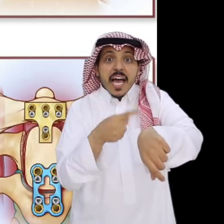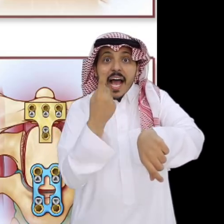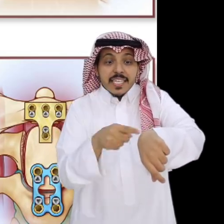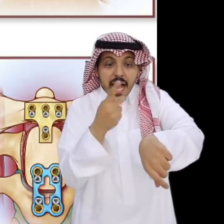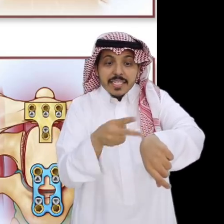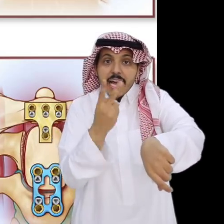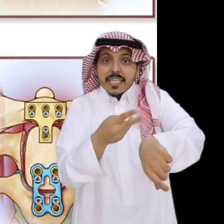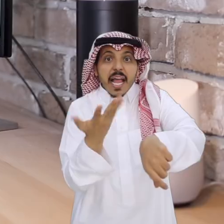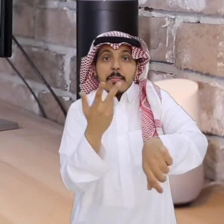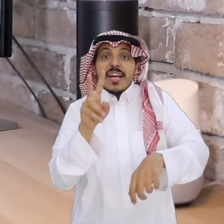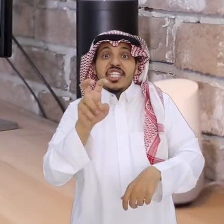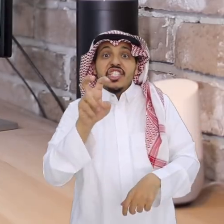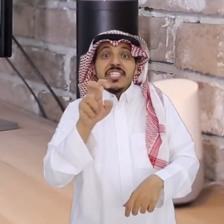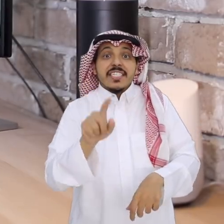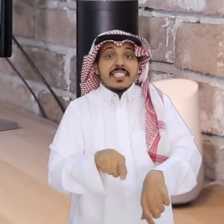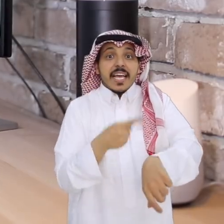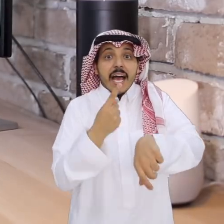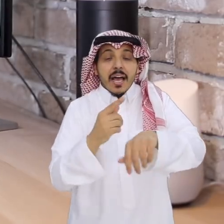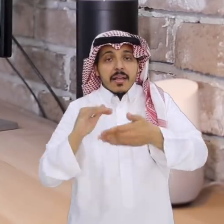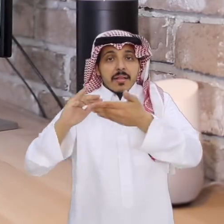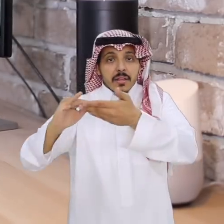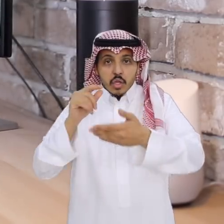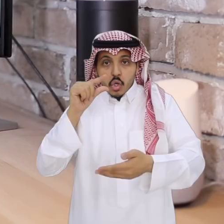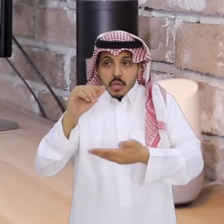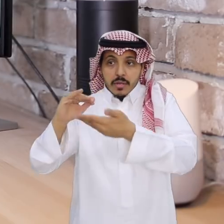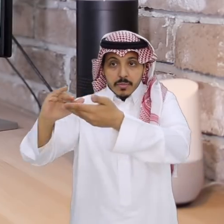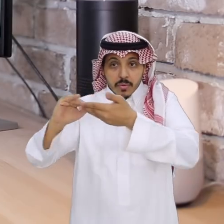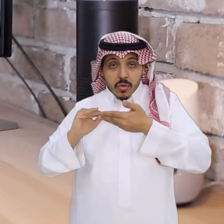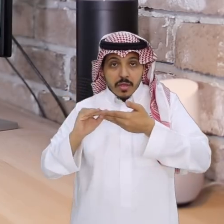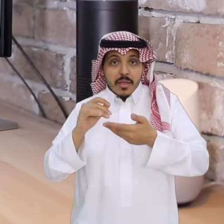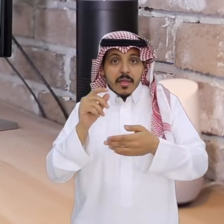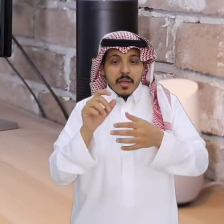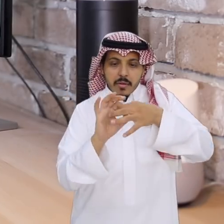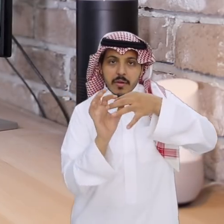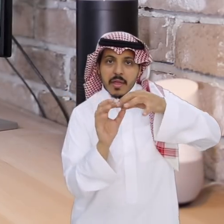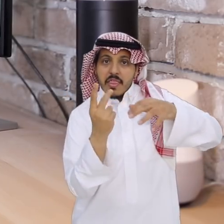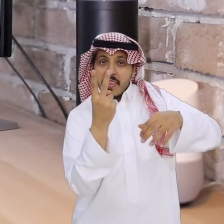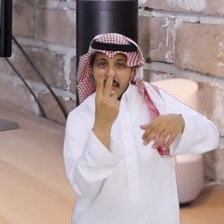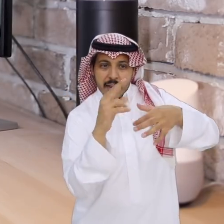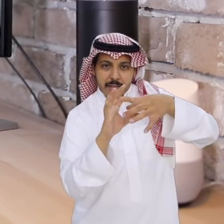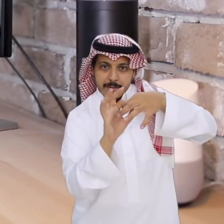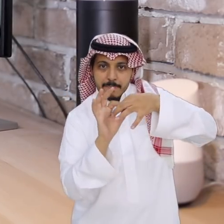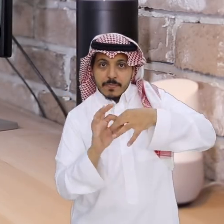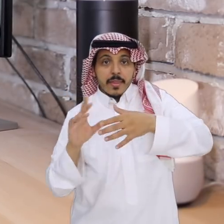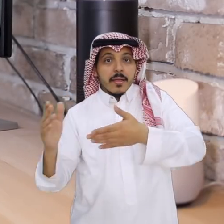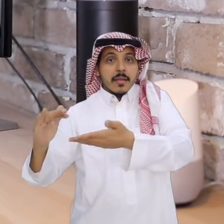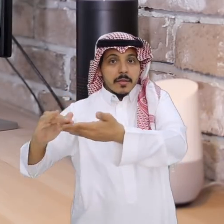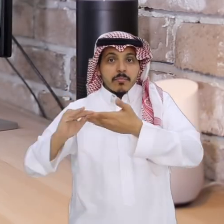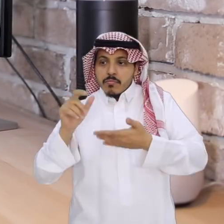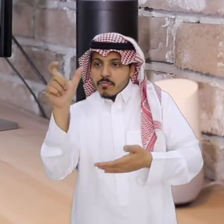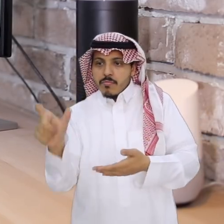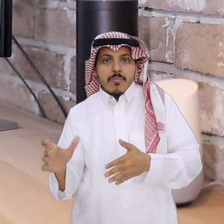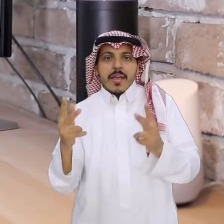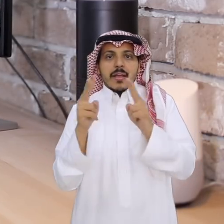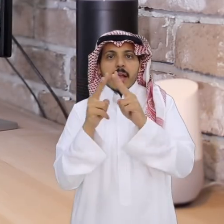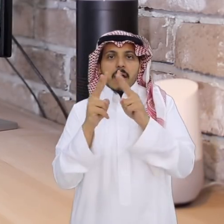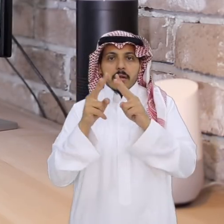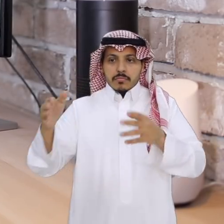The surgery took up to 20 hours. The robot was used to remove the tumor. The robot assisted in removing the tumor in the second phase of the surgery.